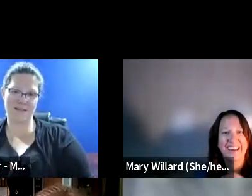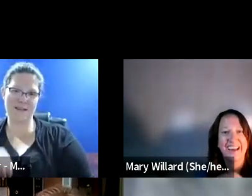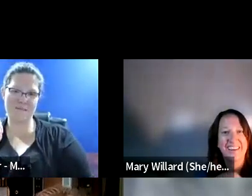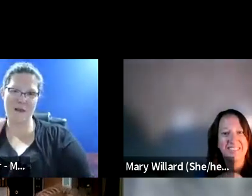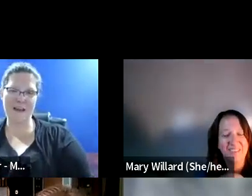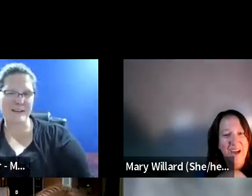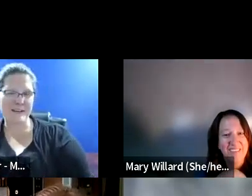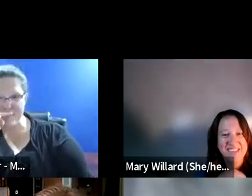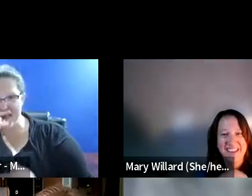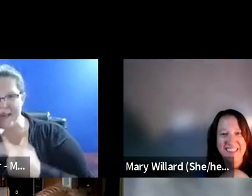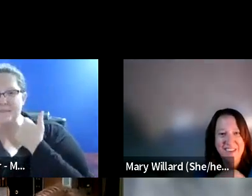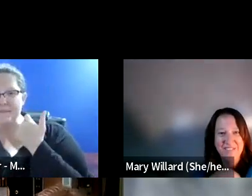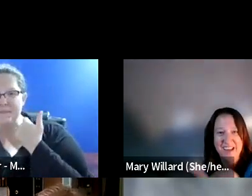SO IF YOU WANT TO GO THAT ROUTE TO TRY TO DELIVER ACCESSIBLE TRAINING, THE RURAL AREAS ARE A PLACE WHERE I THINK BECAUSE THEY BECOME PLACES FOR EMPLOYMENT IN RURAL AREAS SO A LOT OF STATE LEGISLATURES APPROVE BUILDING THOSE FACILITIES IN THE LESS POPULATED COUNTIES AND LIKE I SAID, IT ONLY TAKES ONE INSTRUCTOR AND A COUPLE OF ASL INTERPRETERS IF YOU NEED THAT FOR THE CLASS.